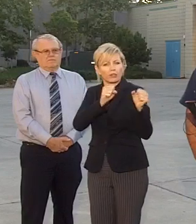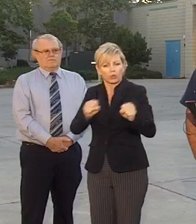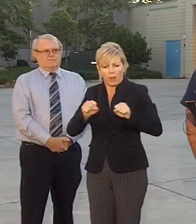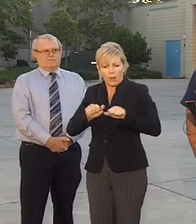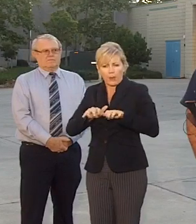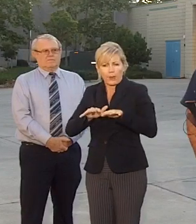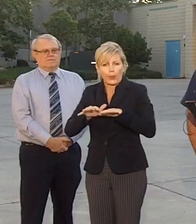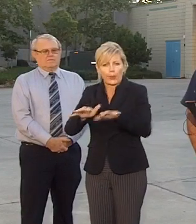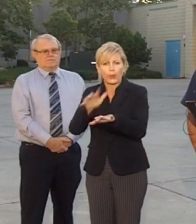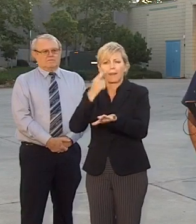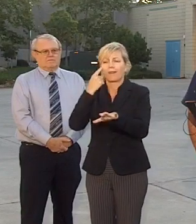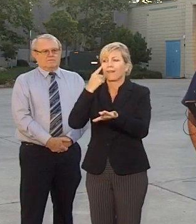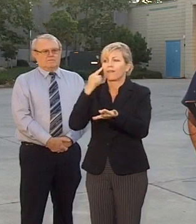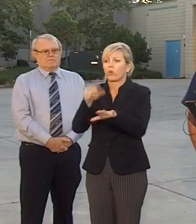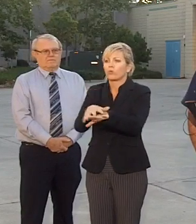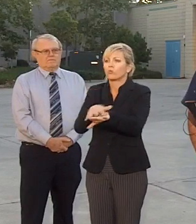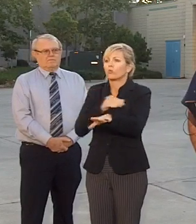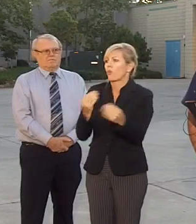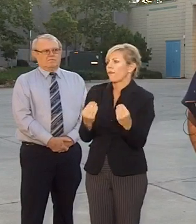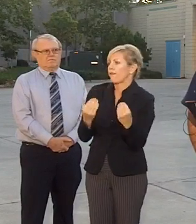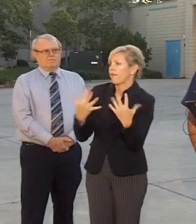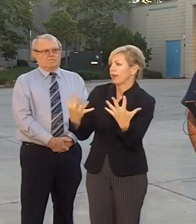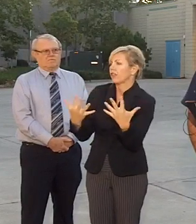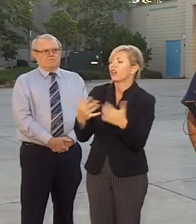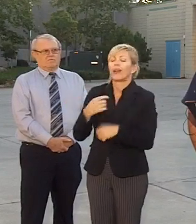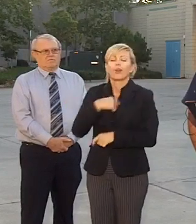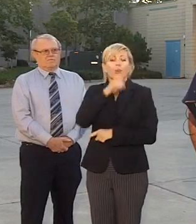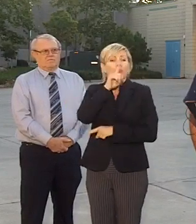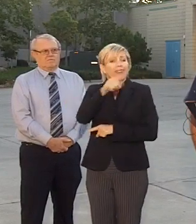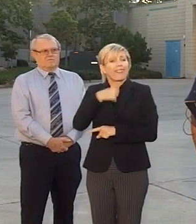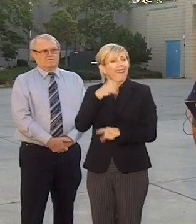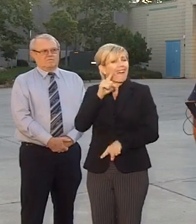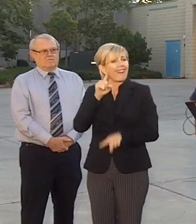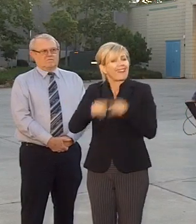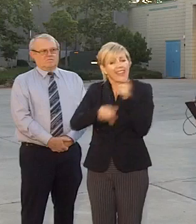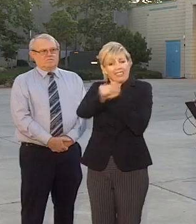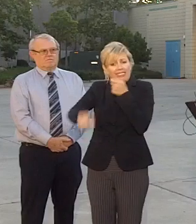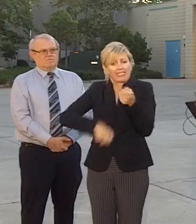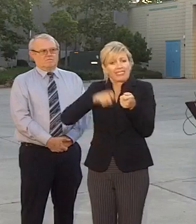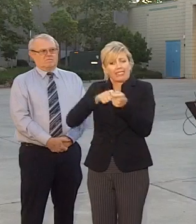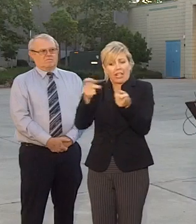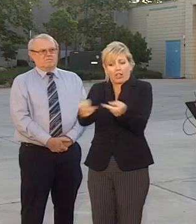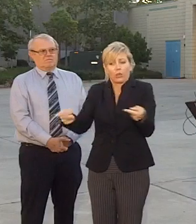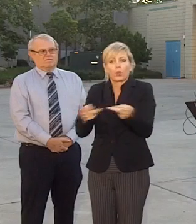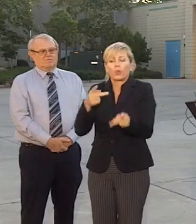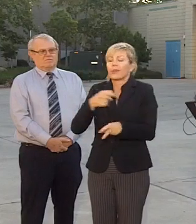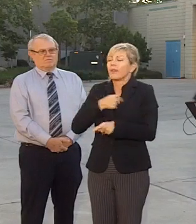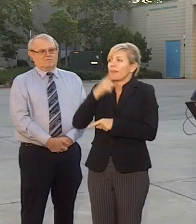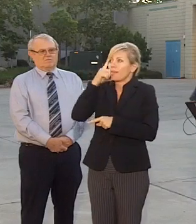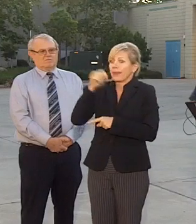you a specific location because i would put all of that fire in a precarious situation I